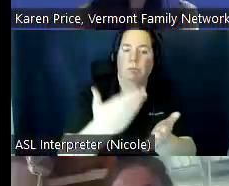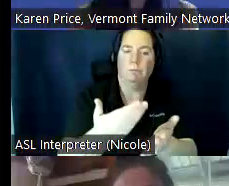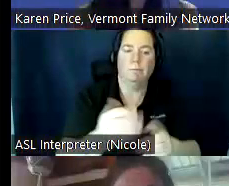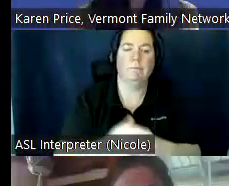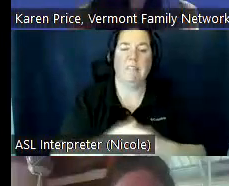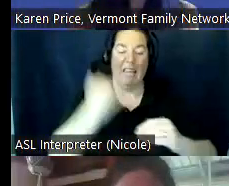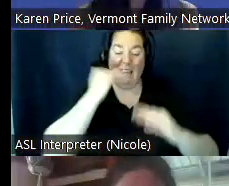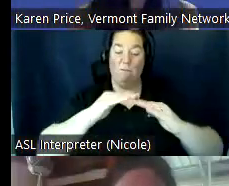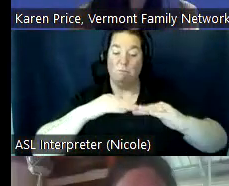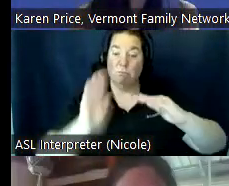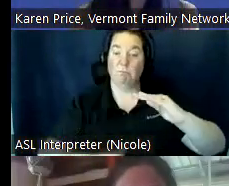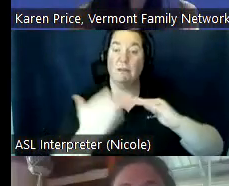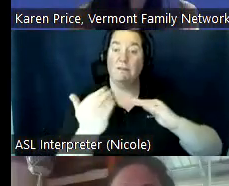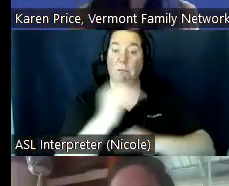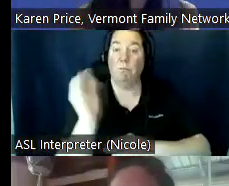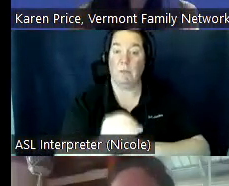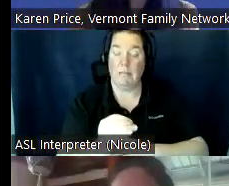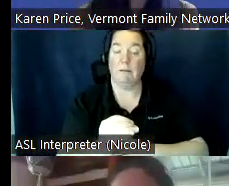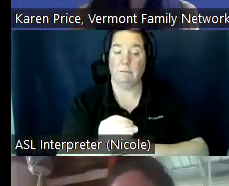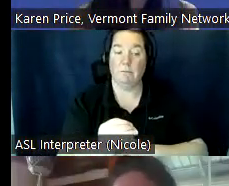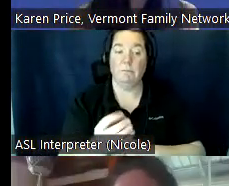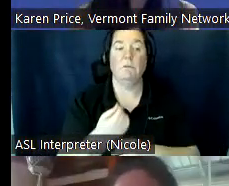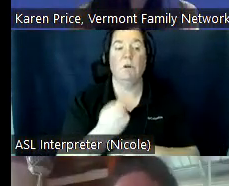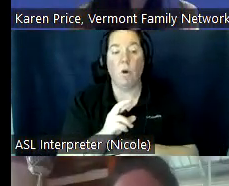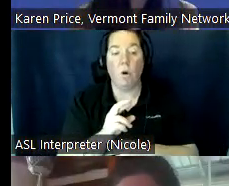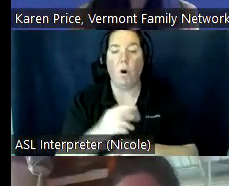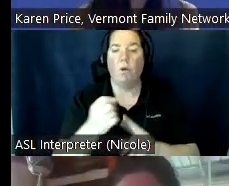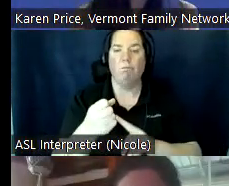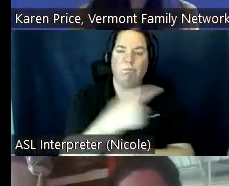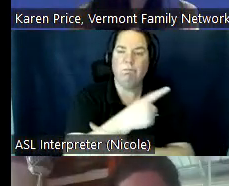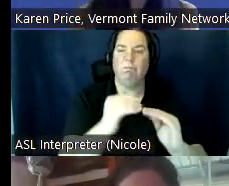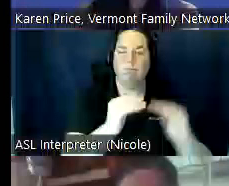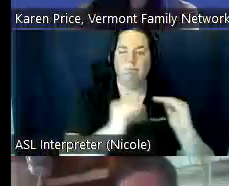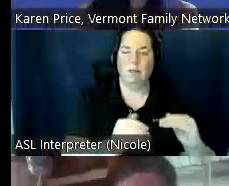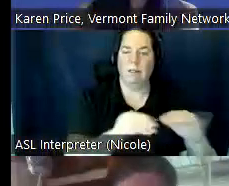the 15th percentile. Or one standard deviation below the mean of a standardized assessment.